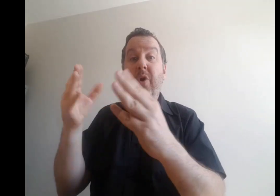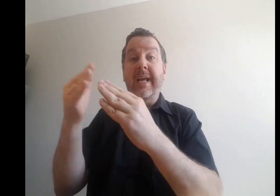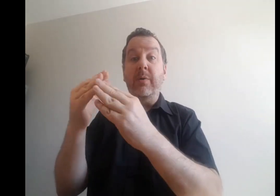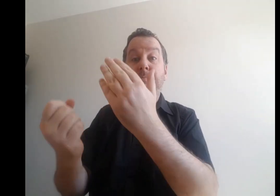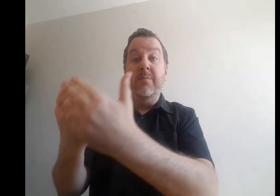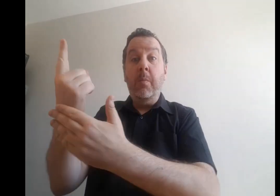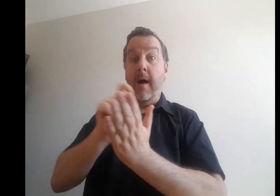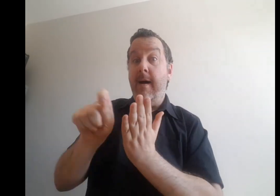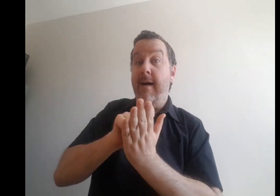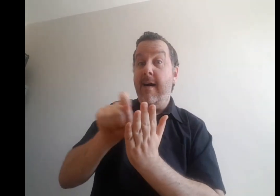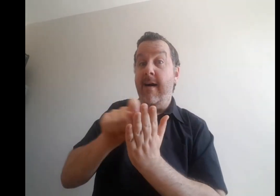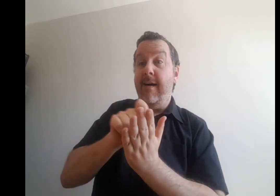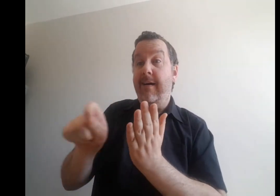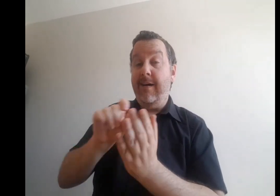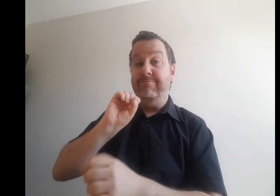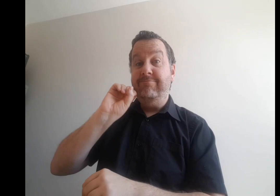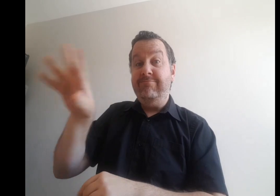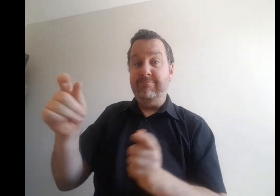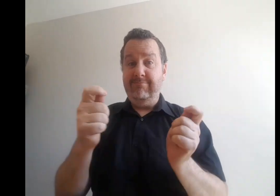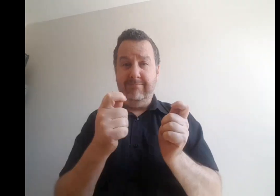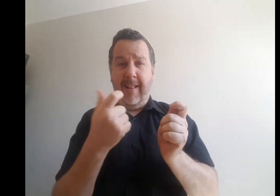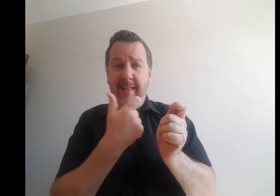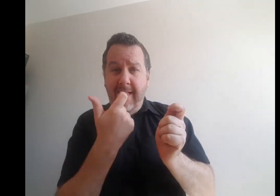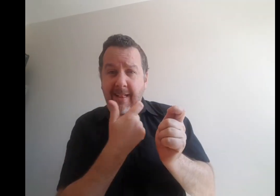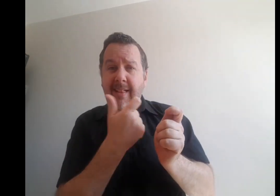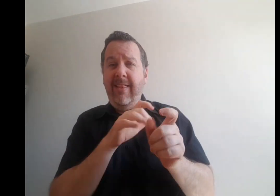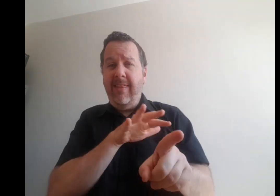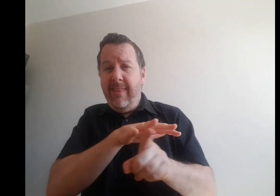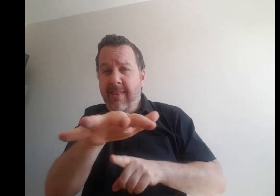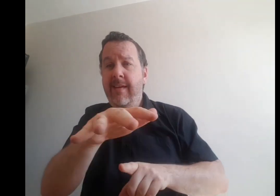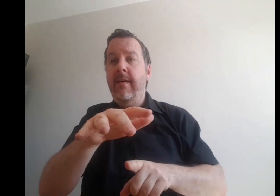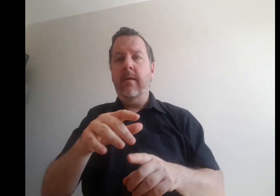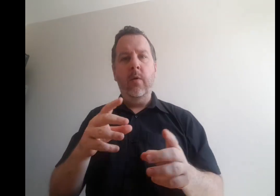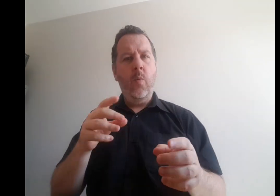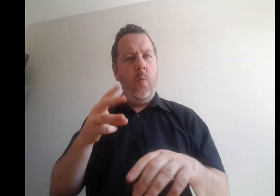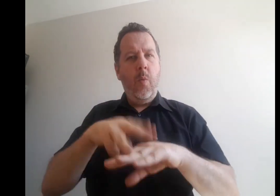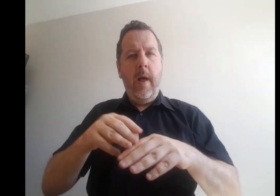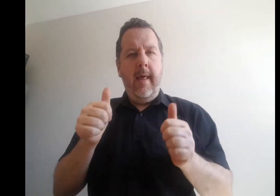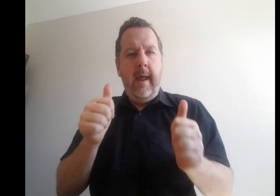she was very well able to advocate for herself, in that way.